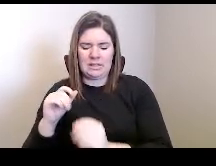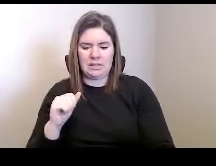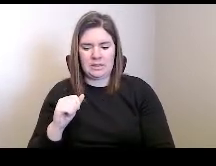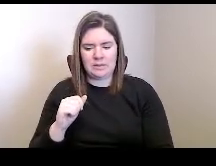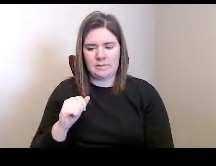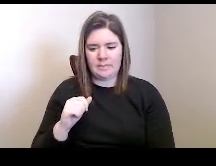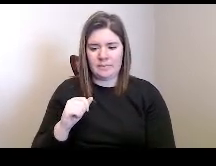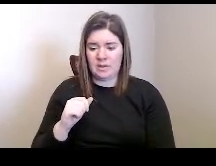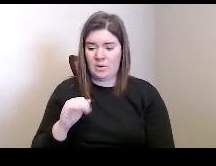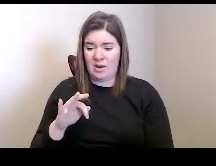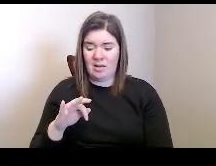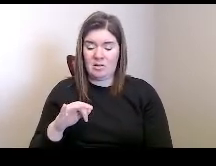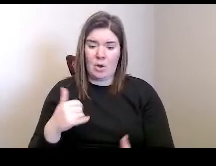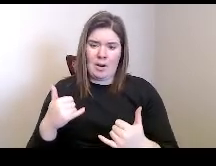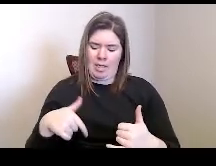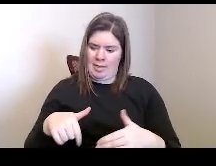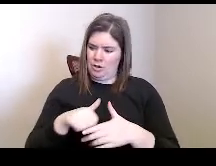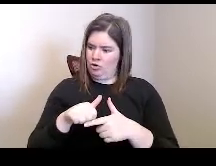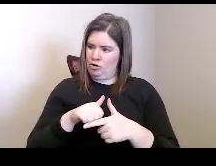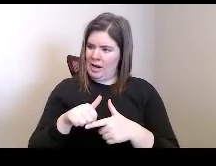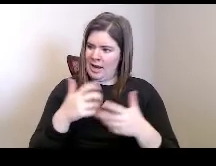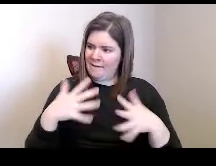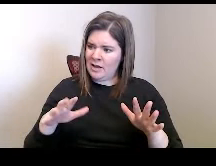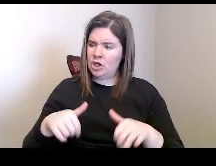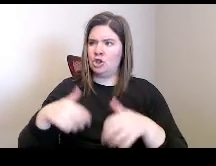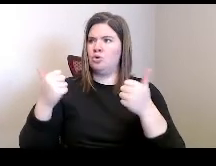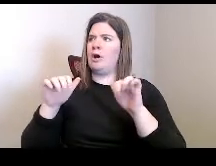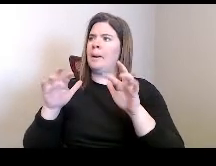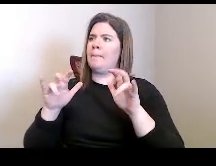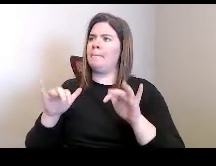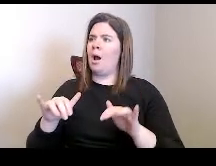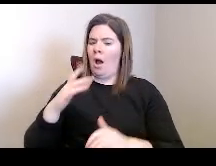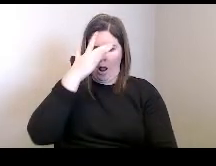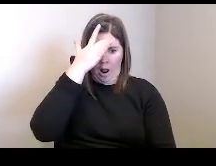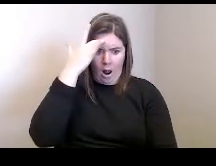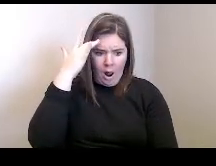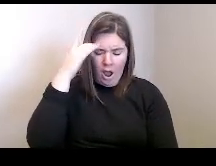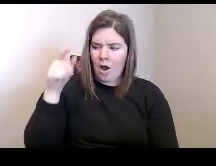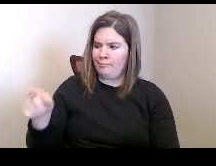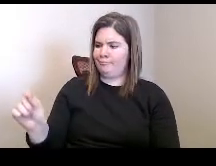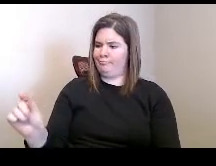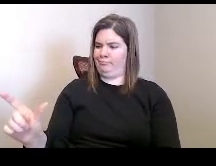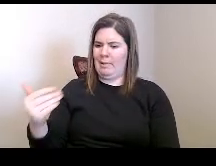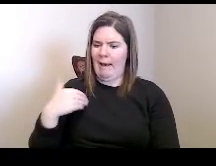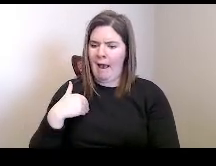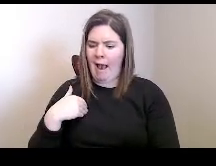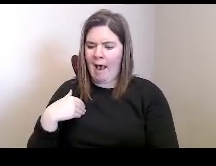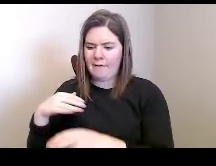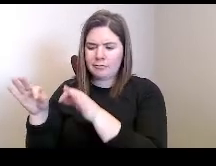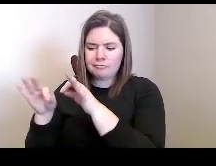the steps are, then you can follow the steps here. And they even provide a link to Microsoft's site